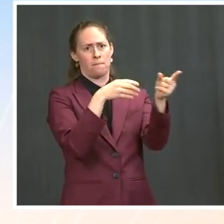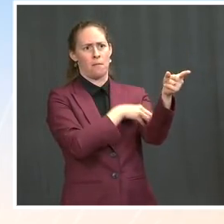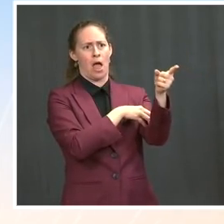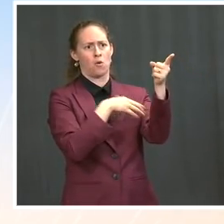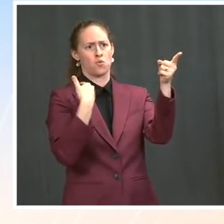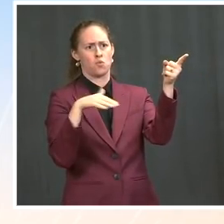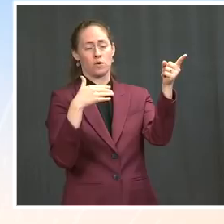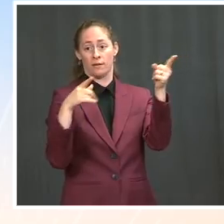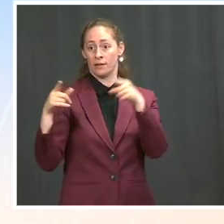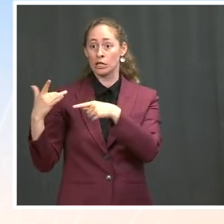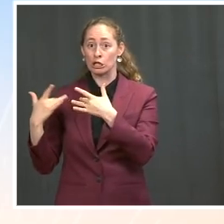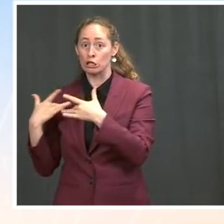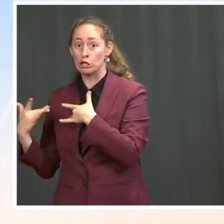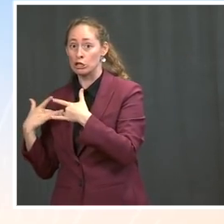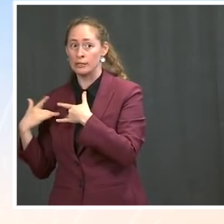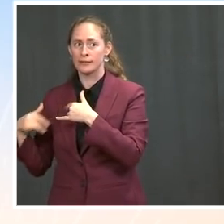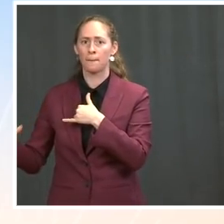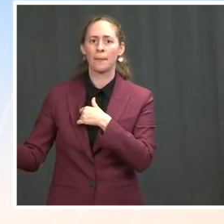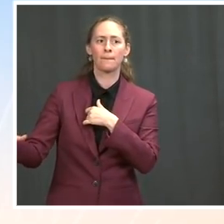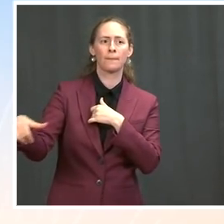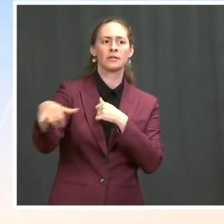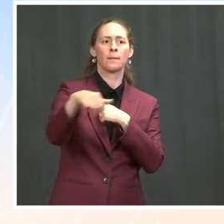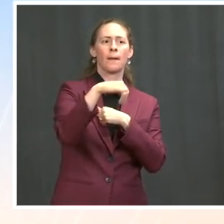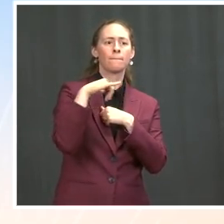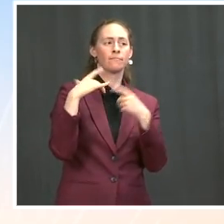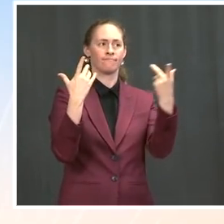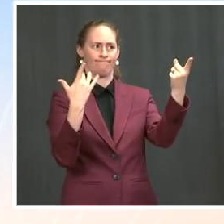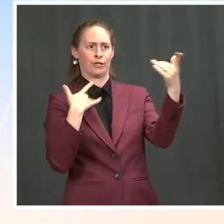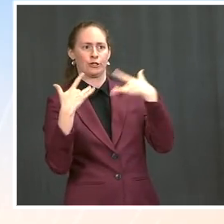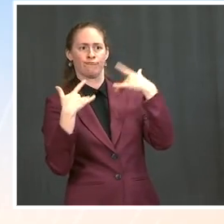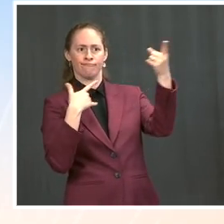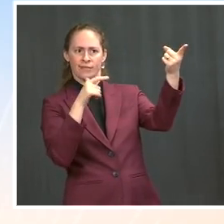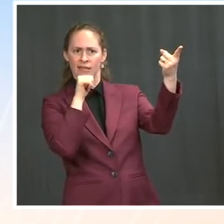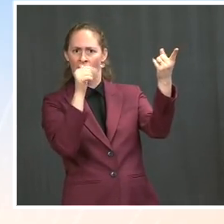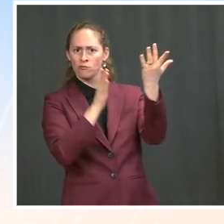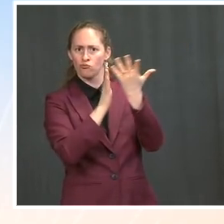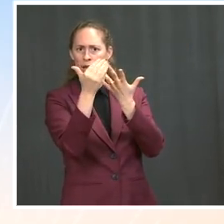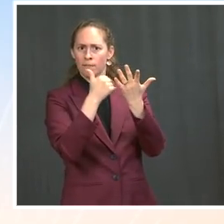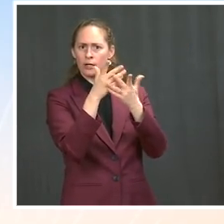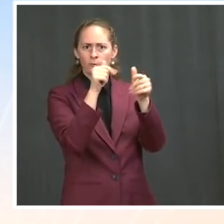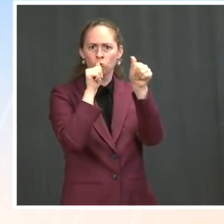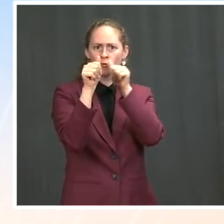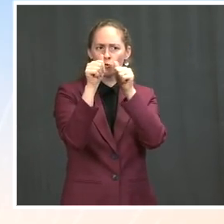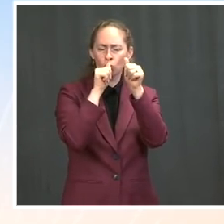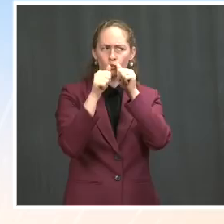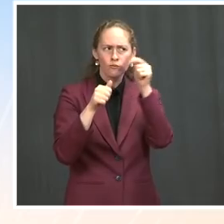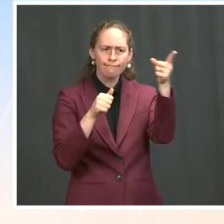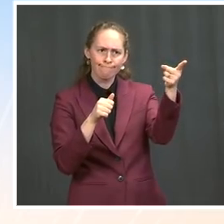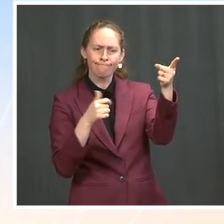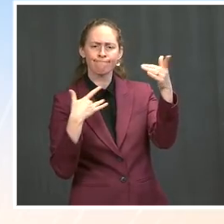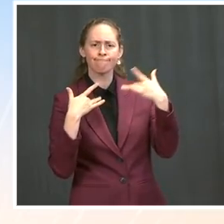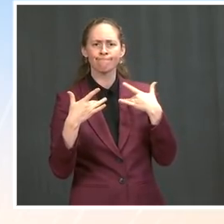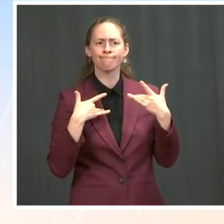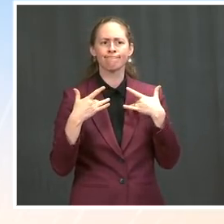the lack of transparency is certainly one of them. So I think what the President and what Jake Sullivan were referring to is: